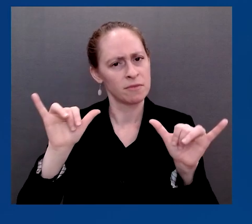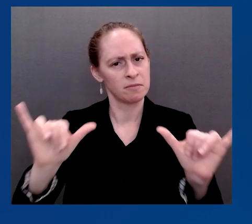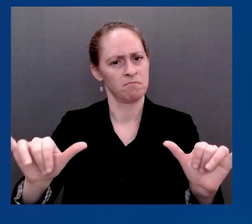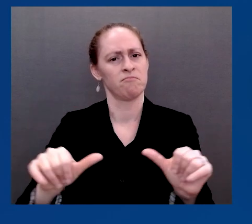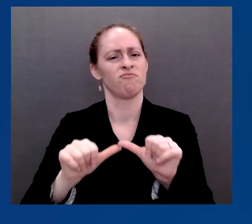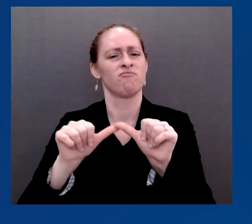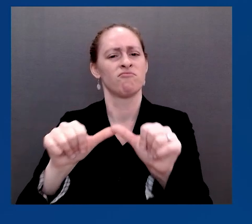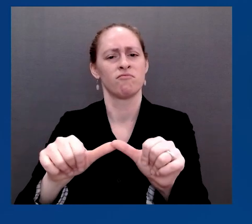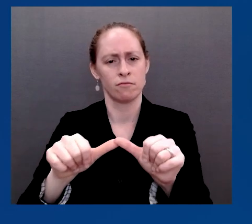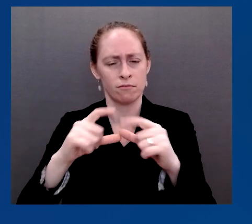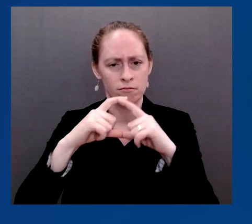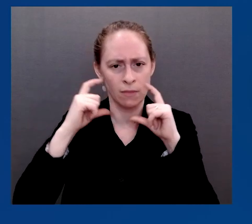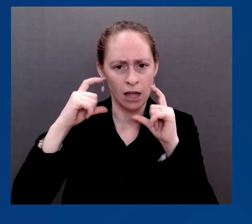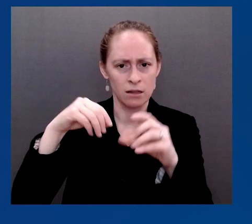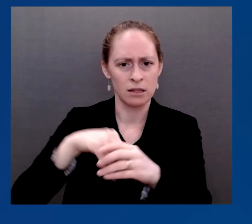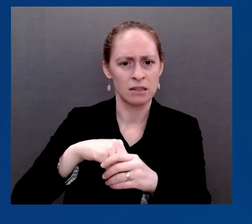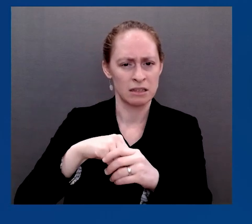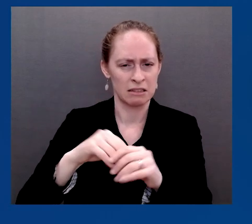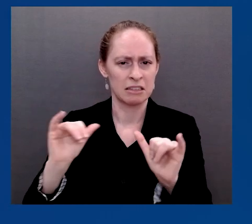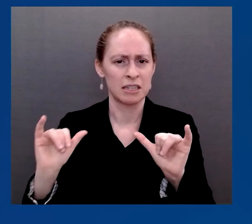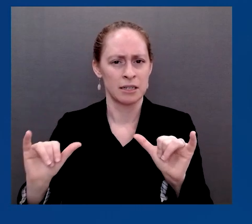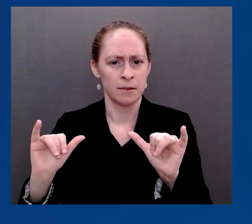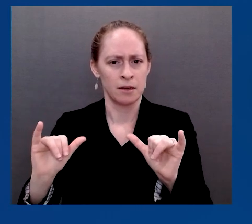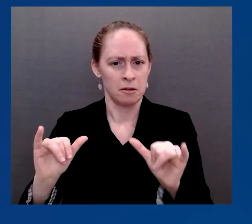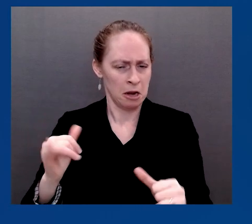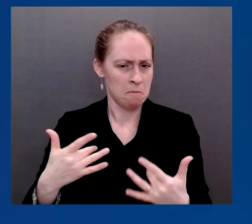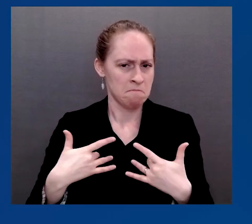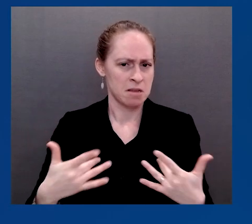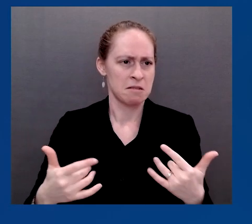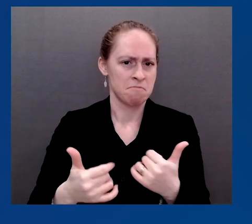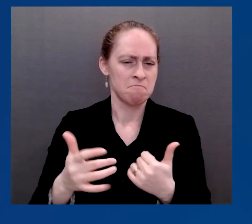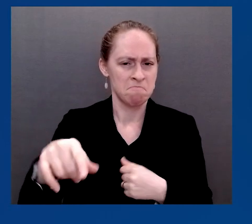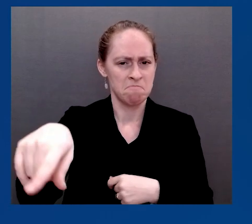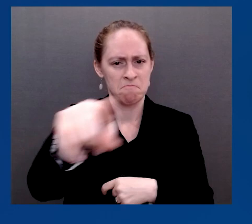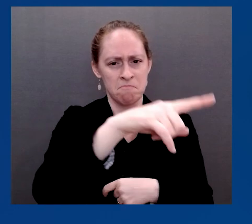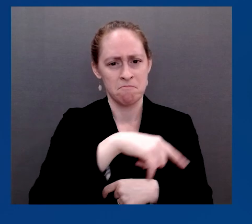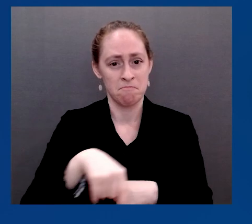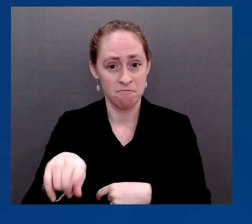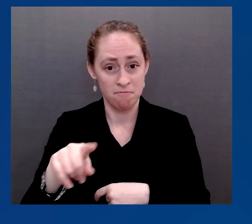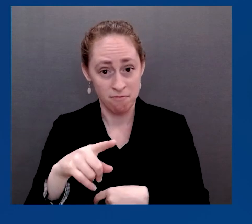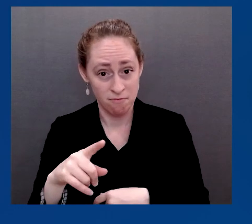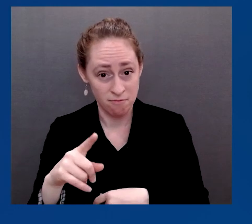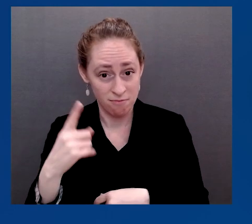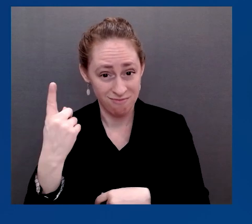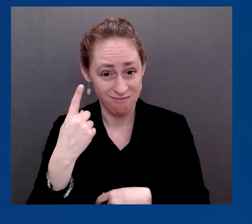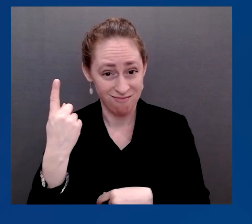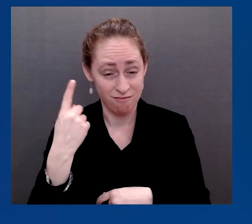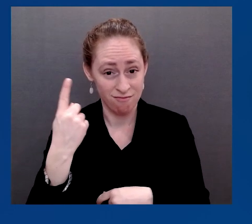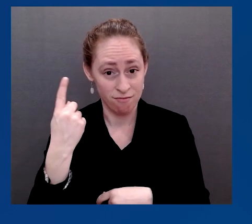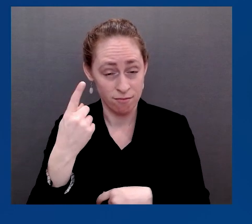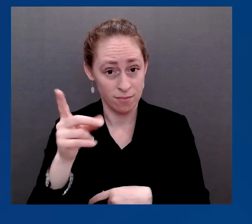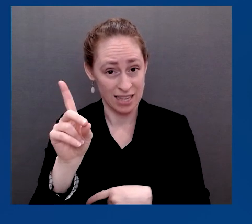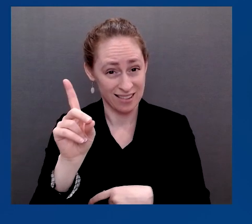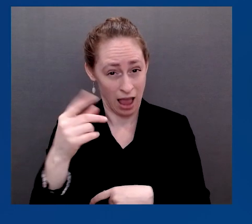So are you seeing any data that supports the decisions of these governors to drop mandates? And when it comes to masking,